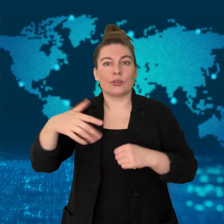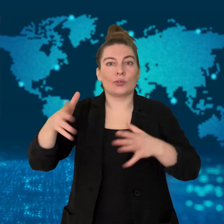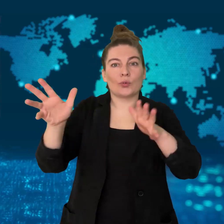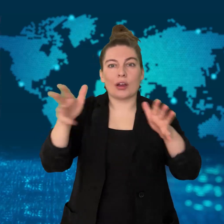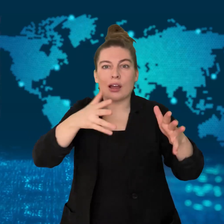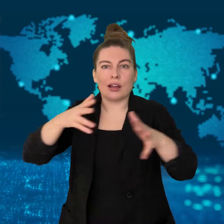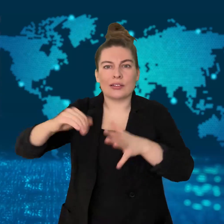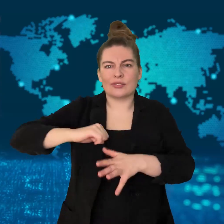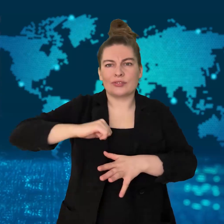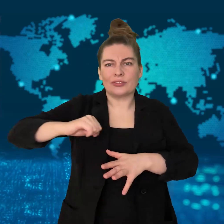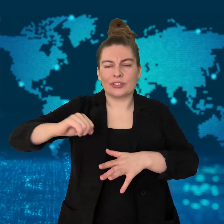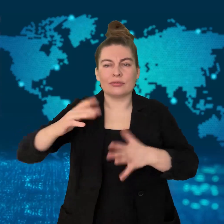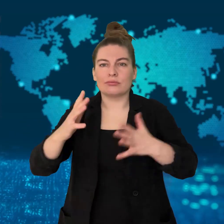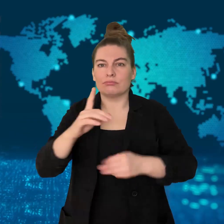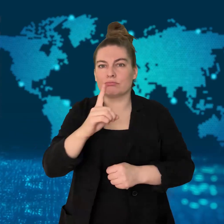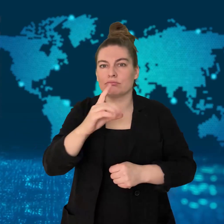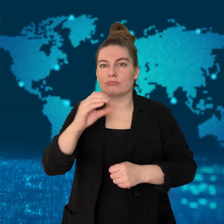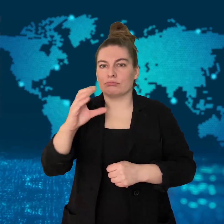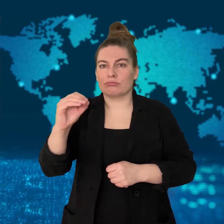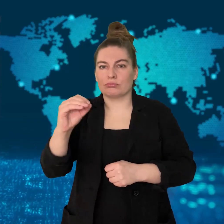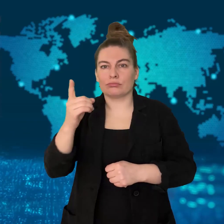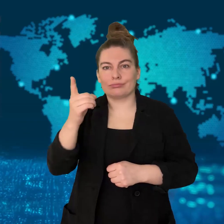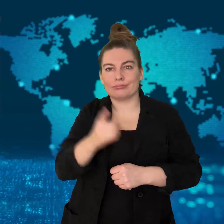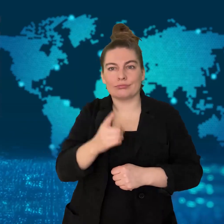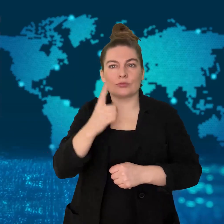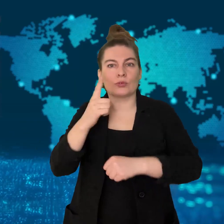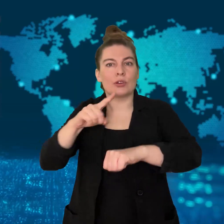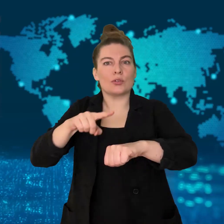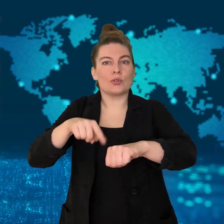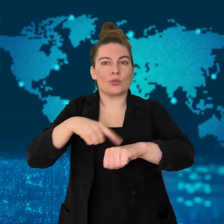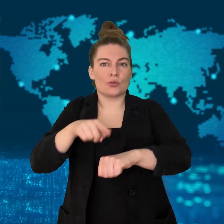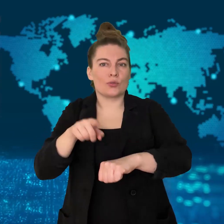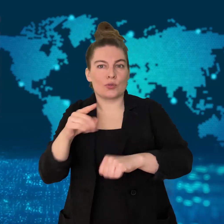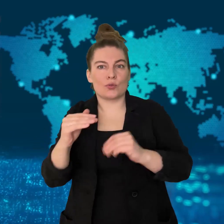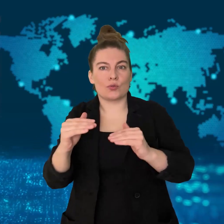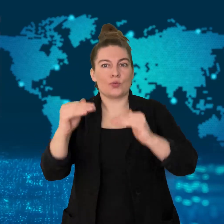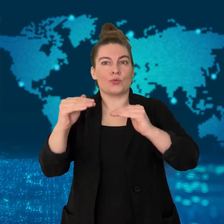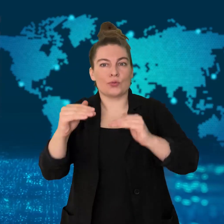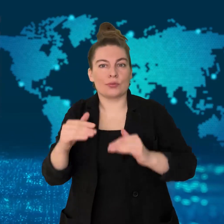However, wind speeds of up to 100 kilometers per hour were